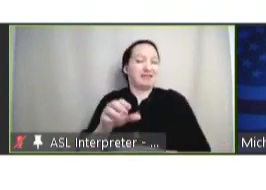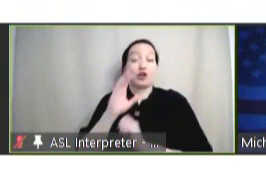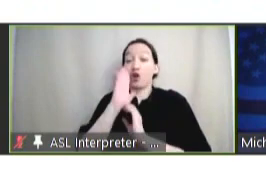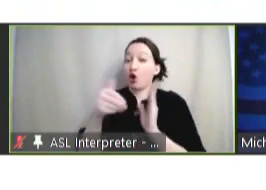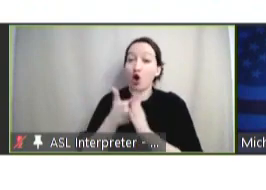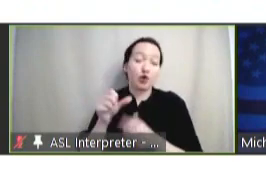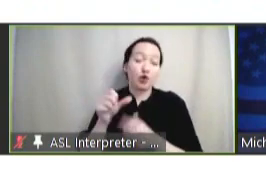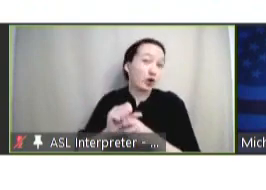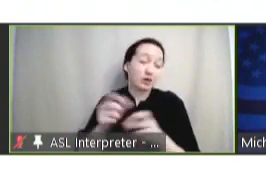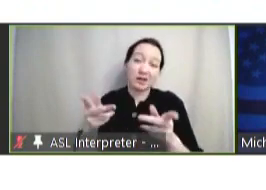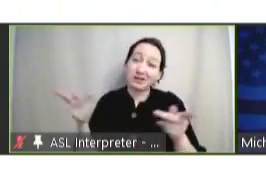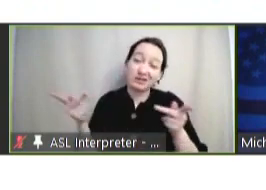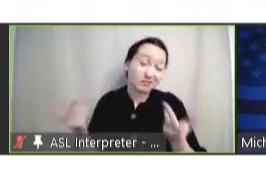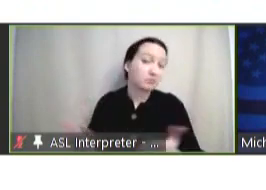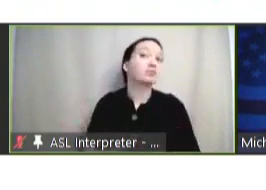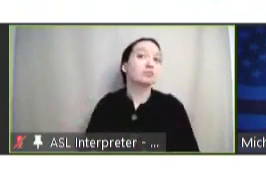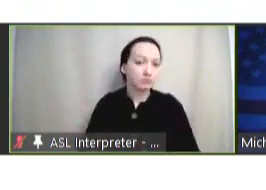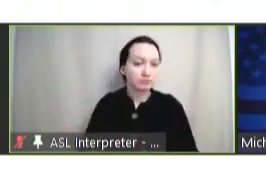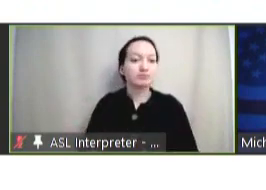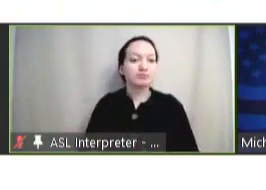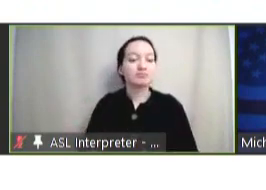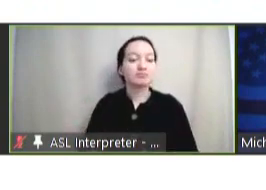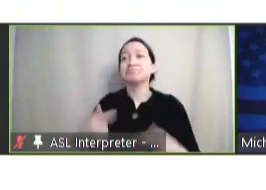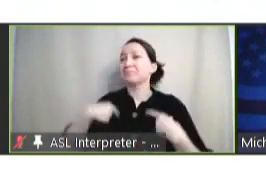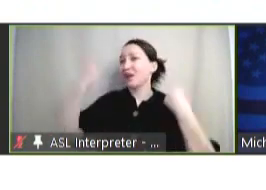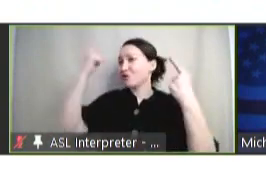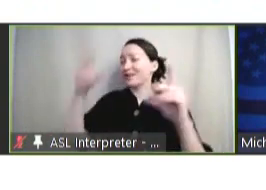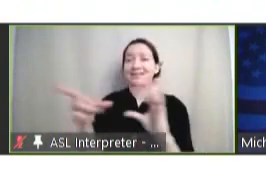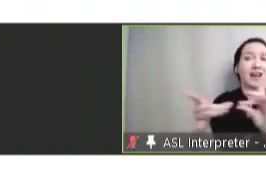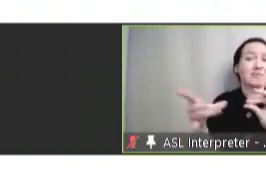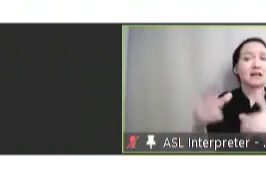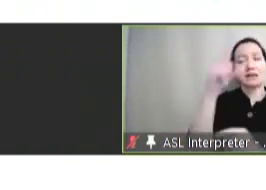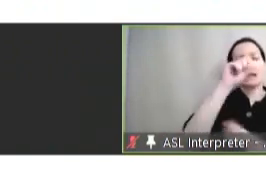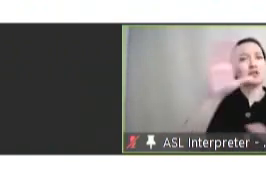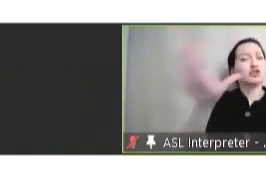Emily Gee: I agree with all those comments. I think one of the challenges that we face is that,